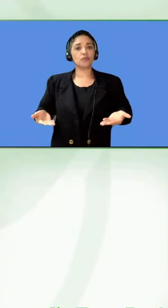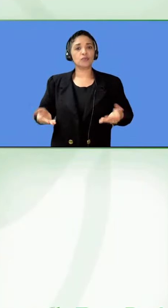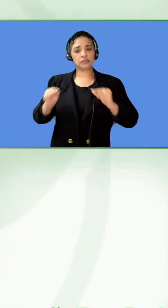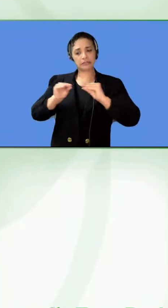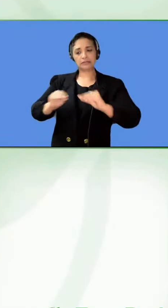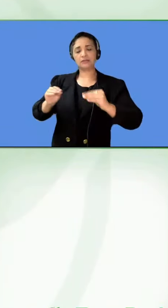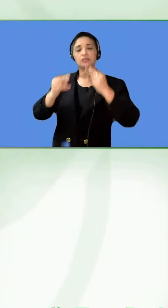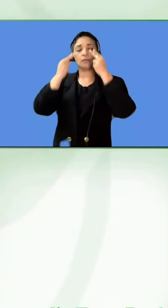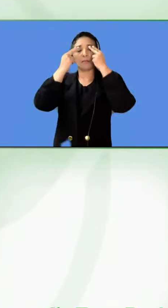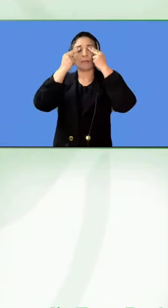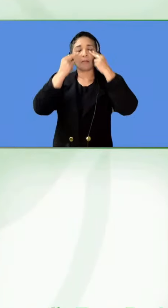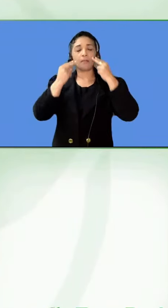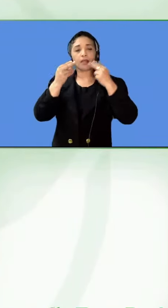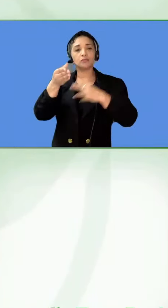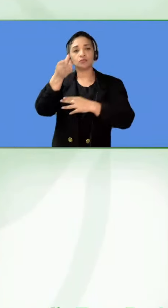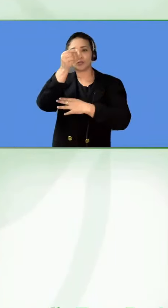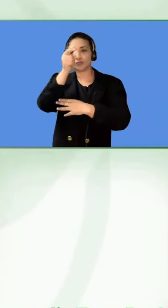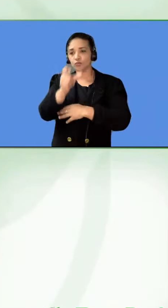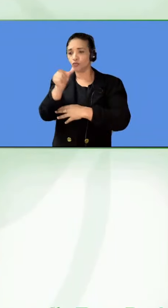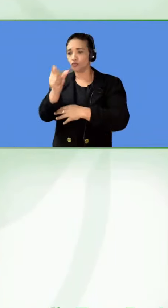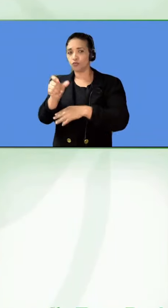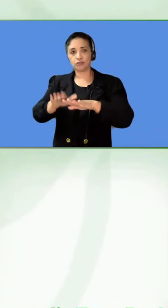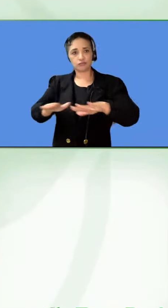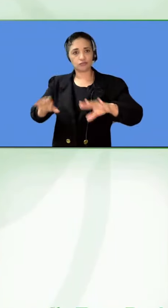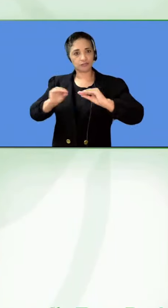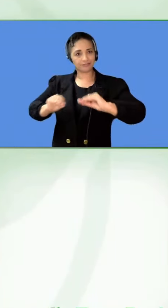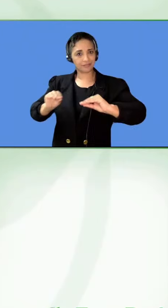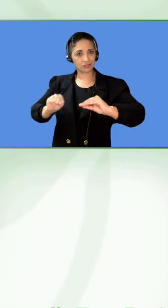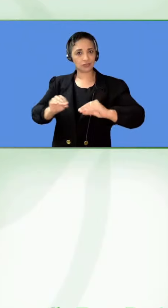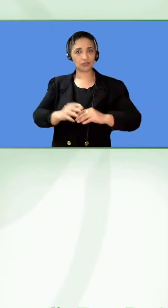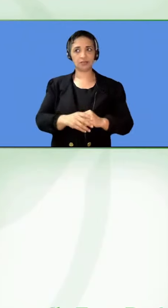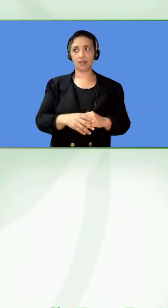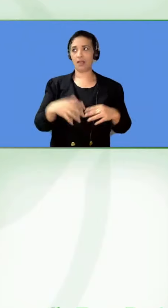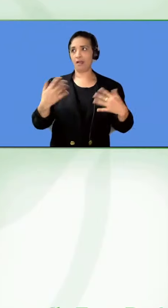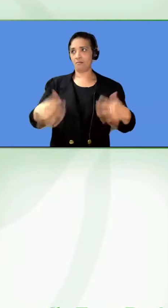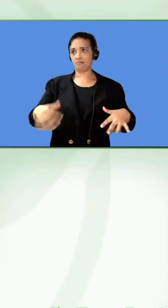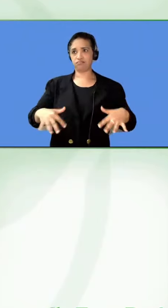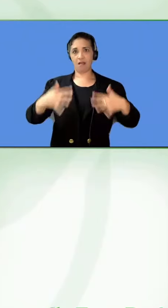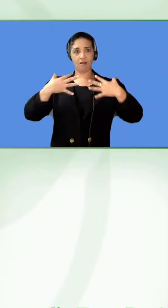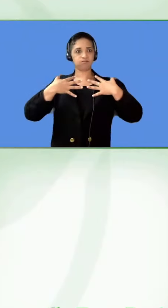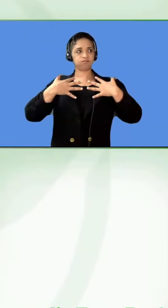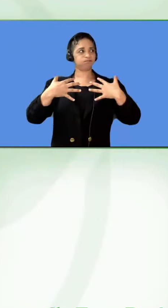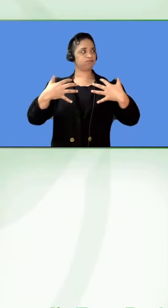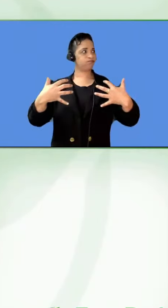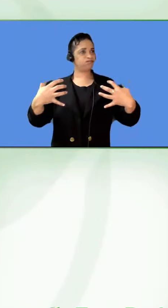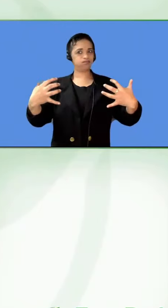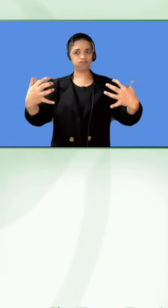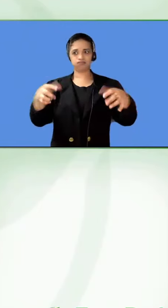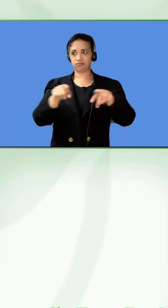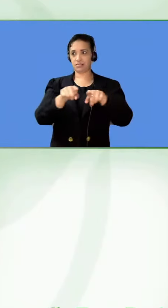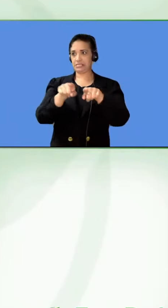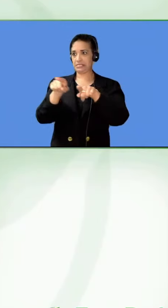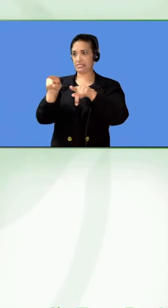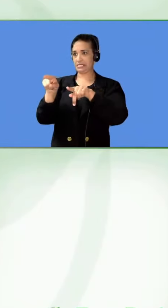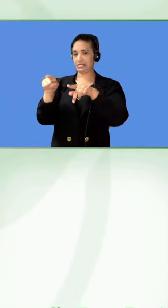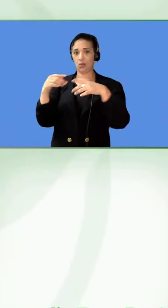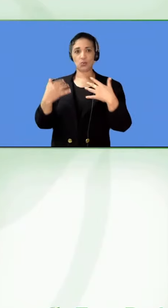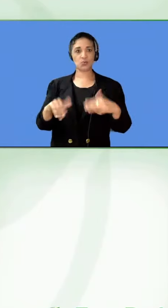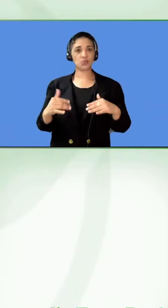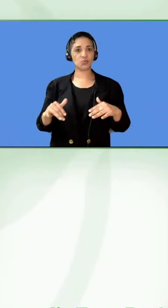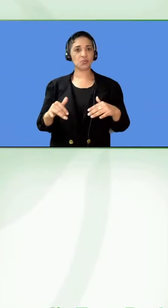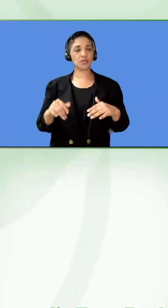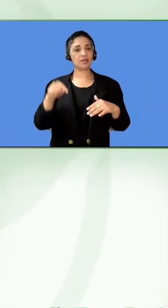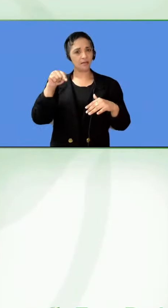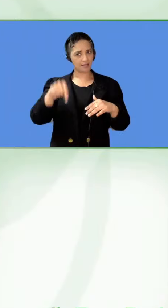So many people here, so it makes me sure that it is a very important topic for you all,